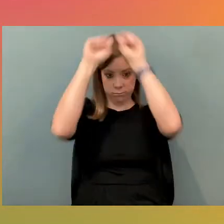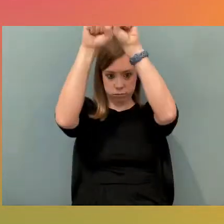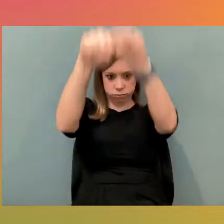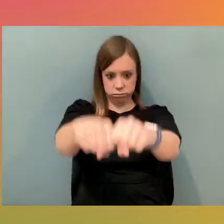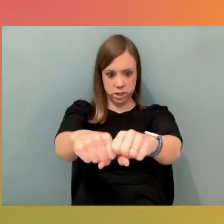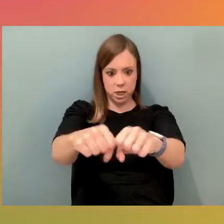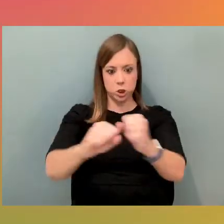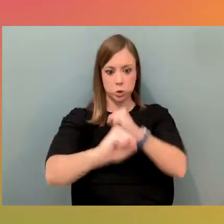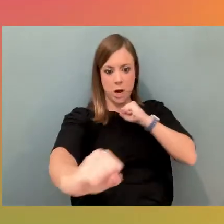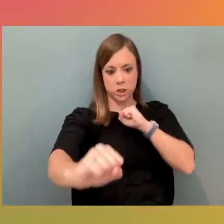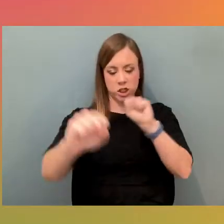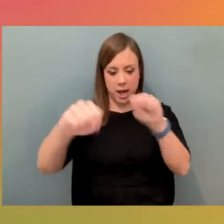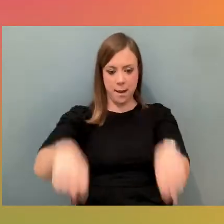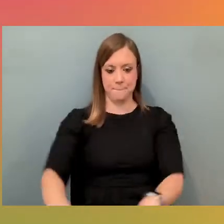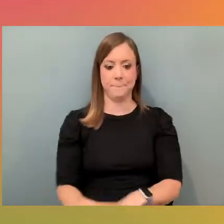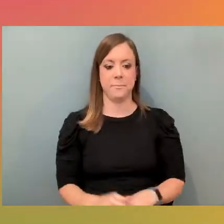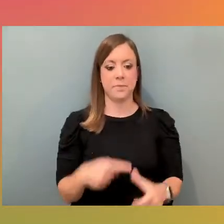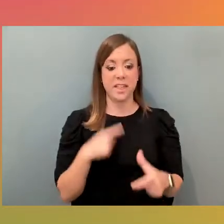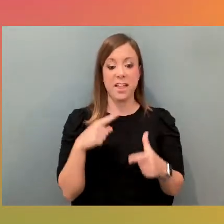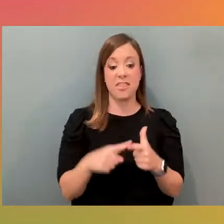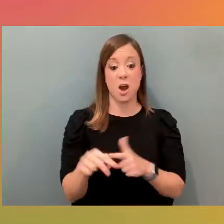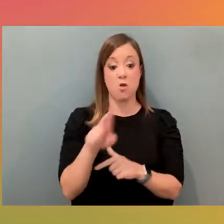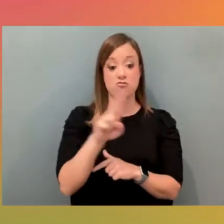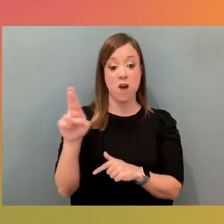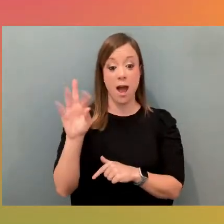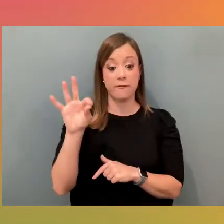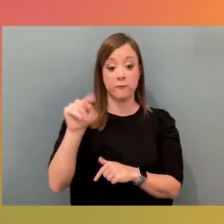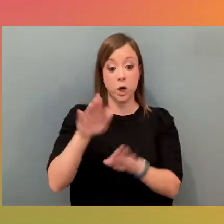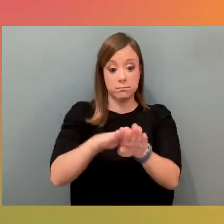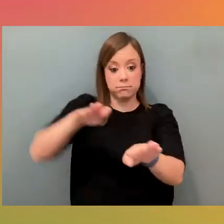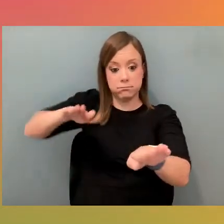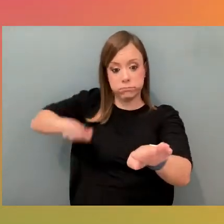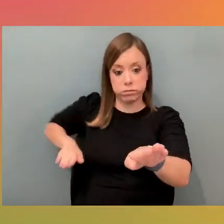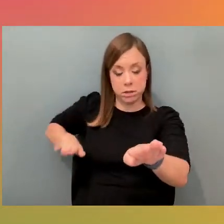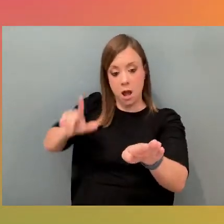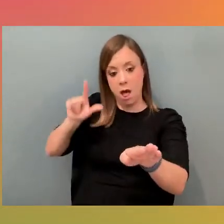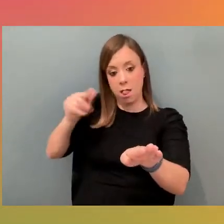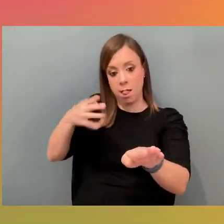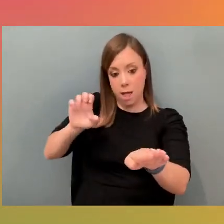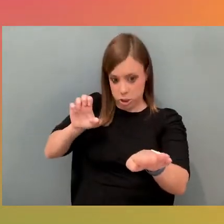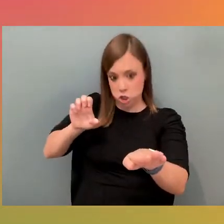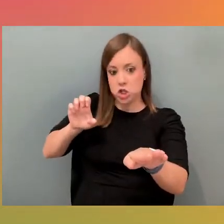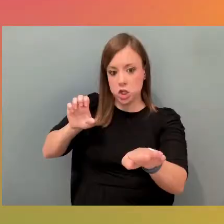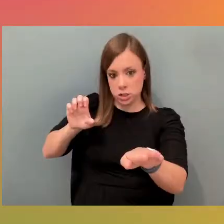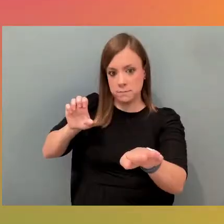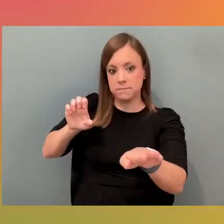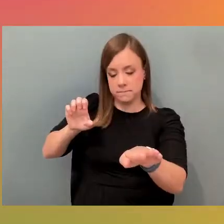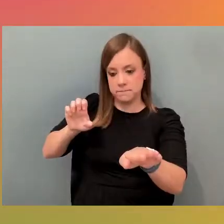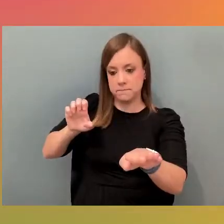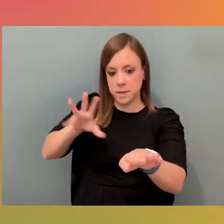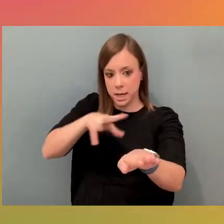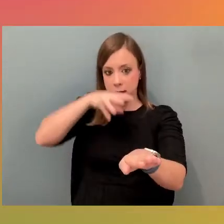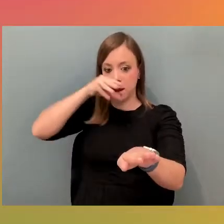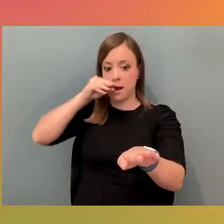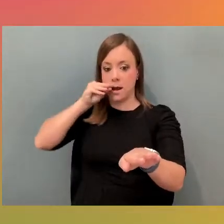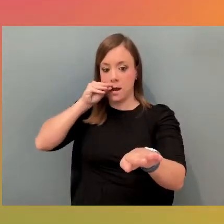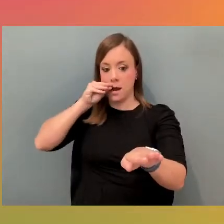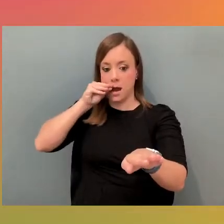FAR FORWARD AS YOU WOULD LIKE. AND RELEASE THE HANDS DOWN, SET